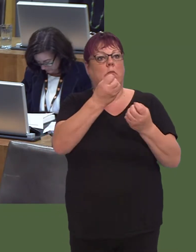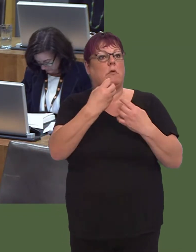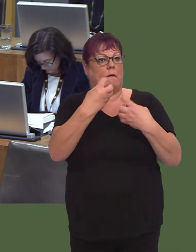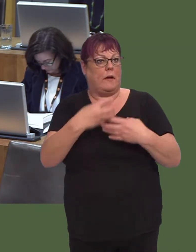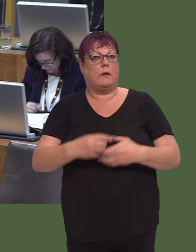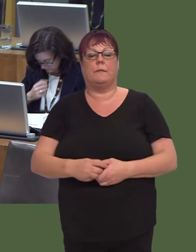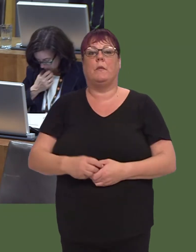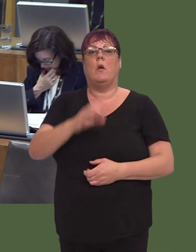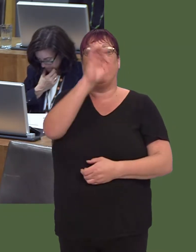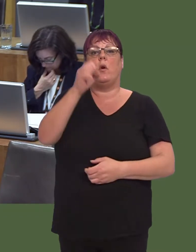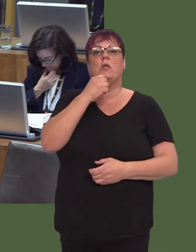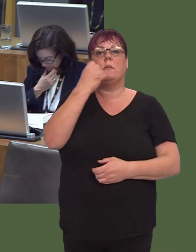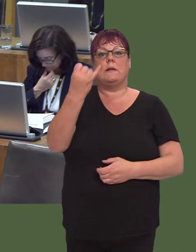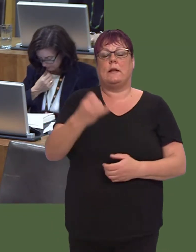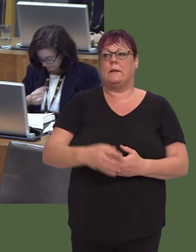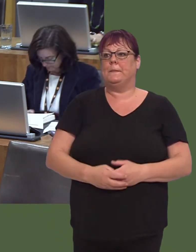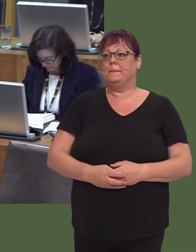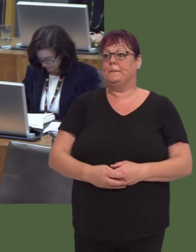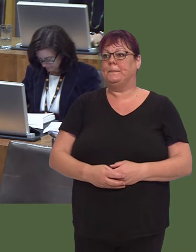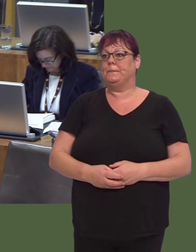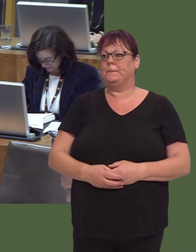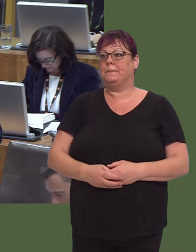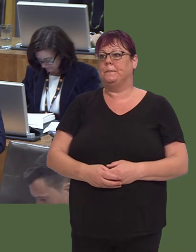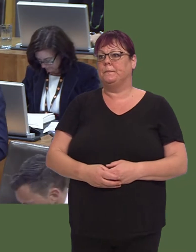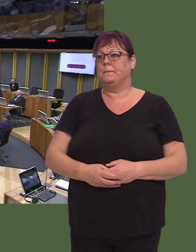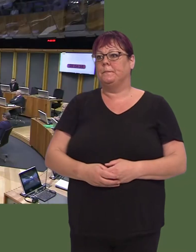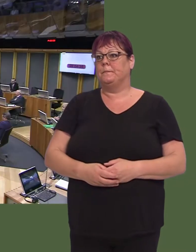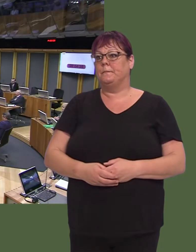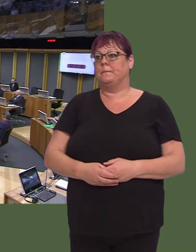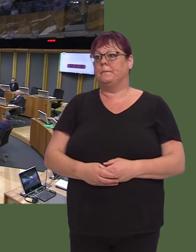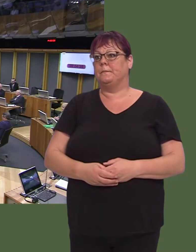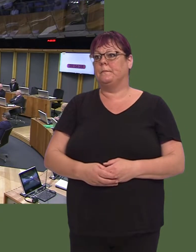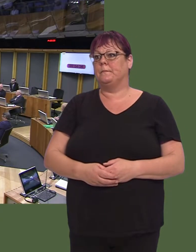that people make. Lynne Neagle AM: 6.